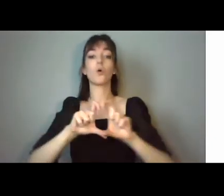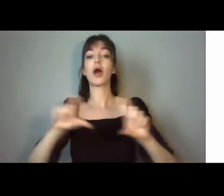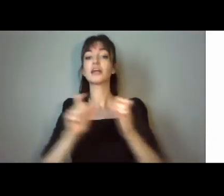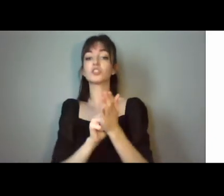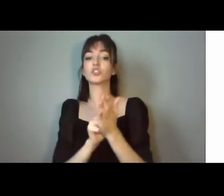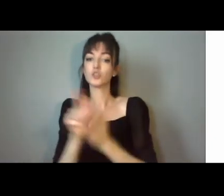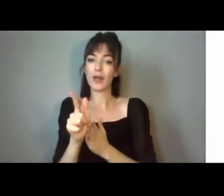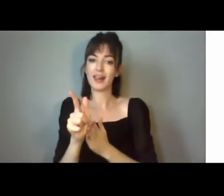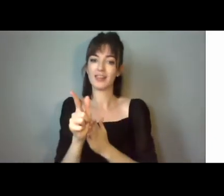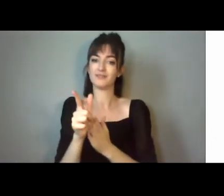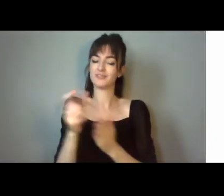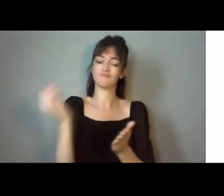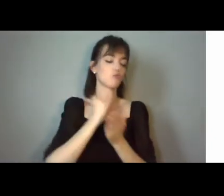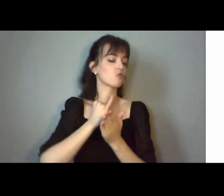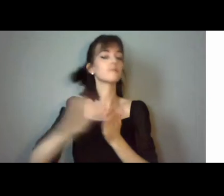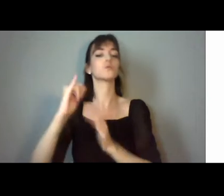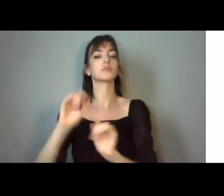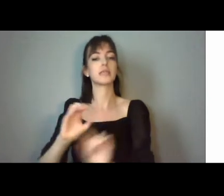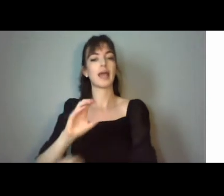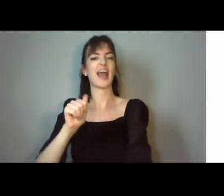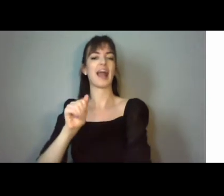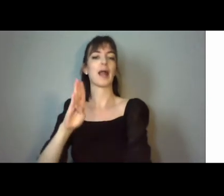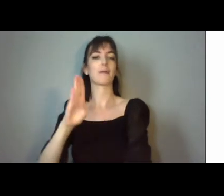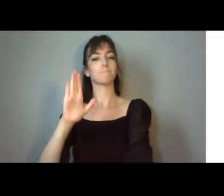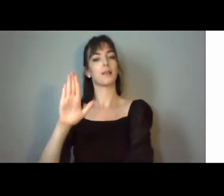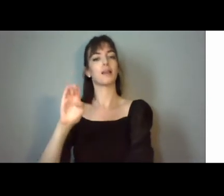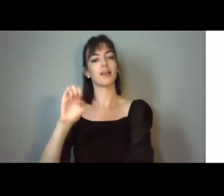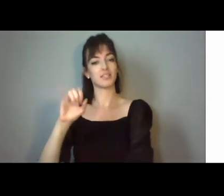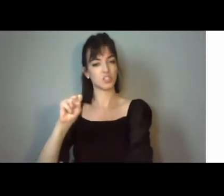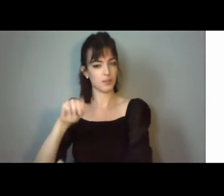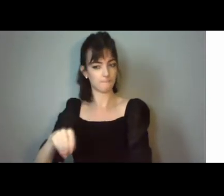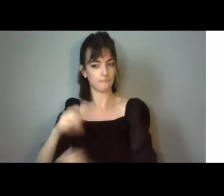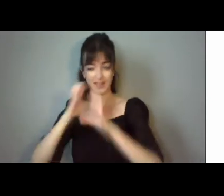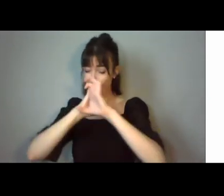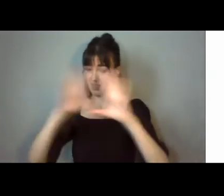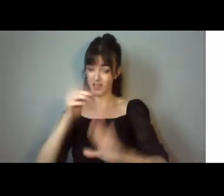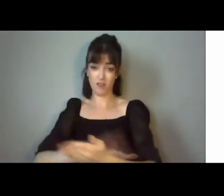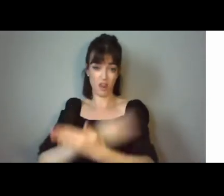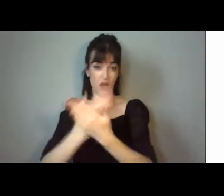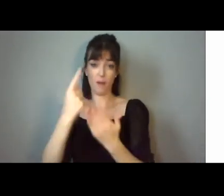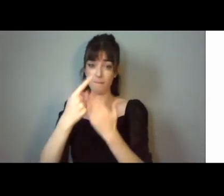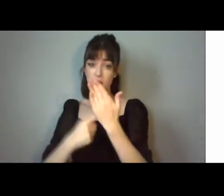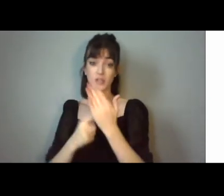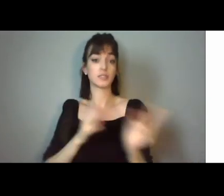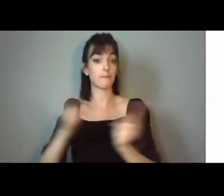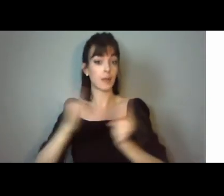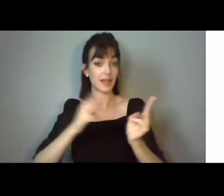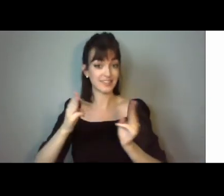ism inherent in law, policy and practice, that denies or limits the exercise of legal capacity